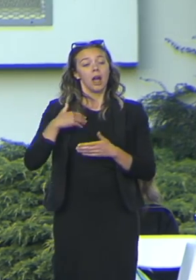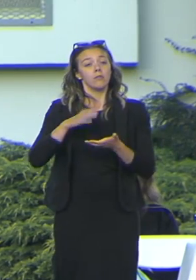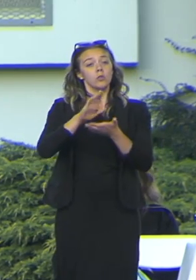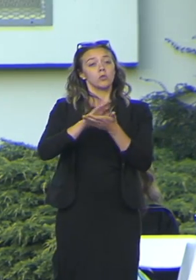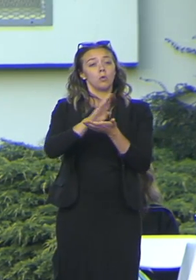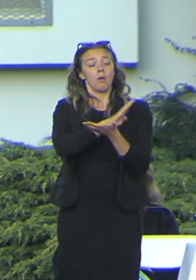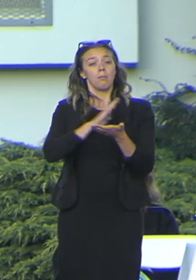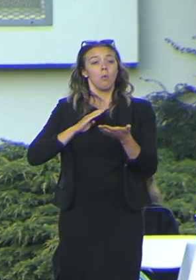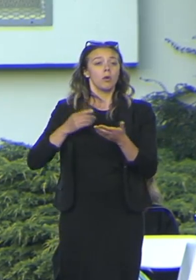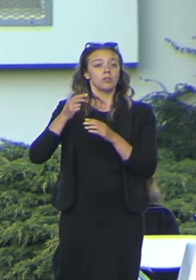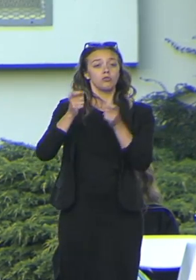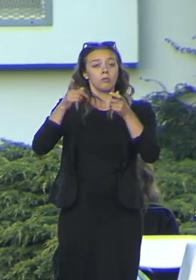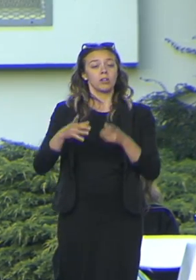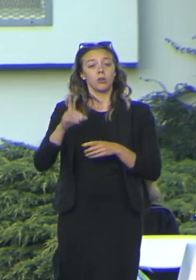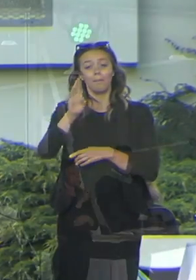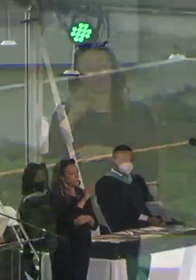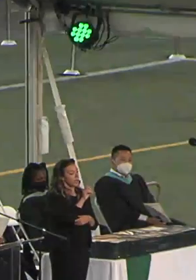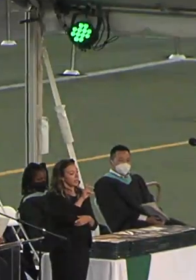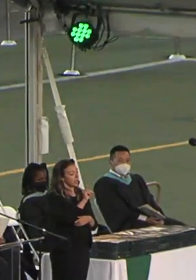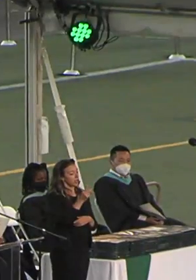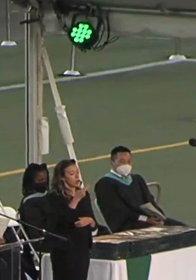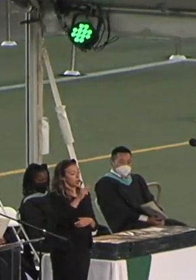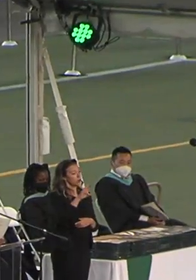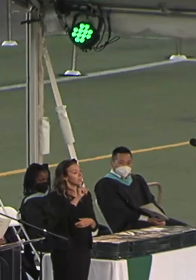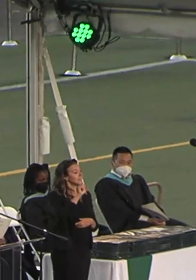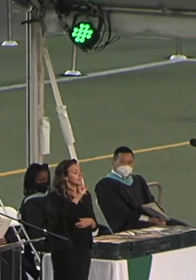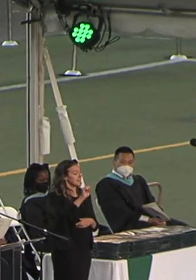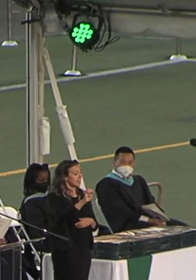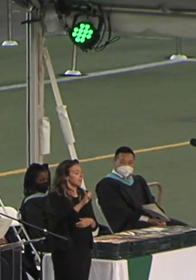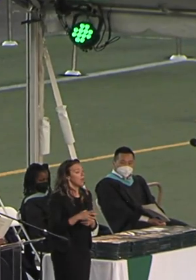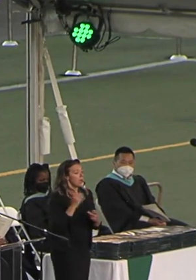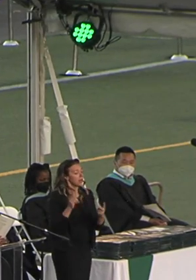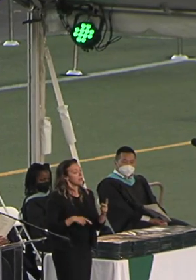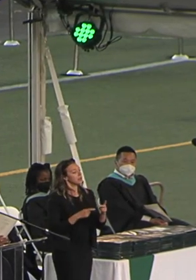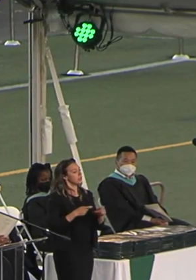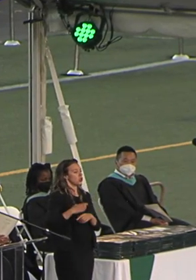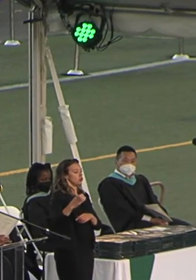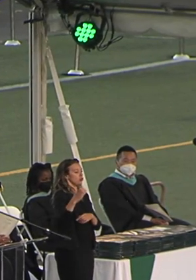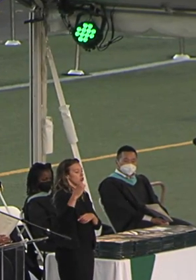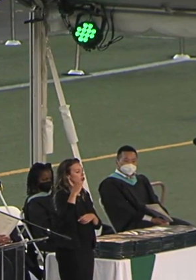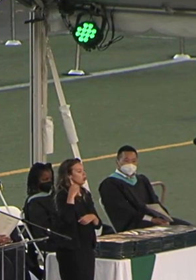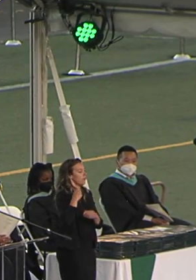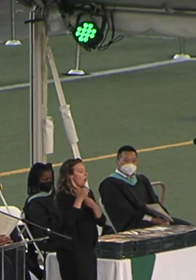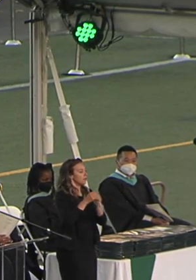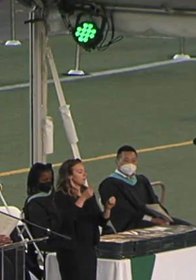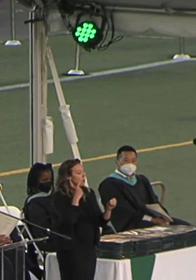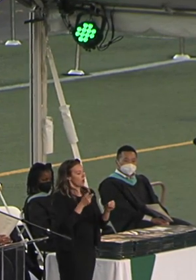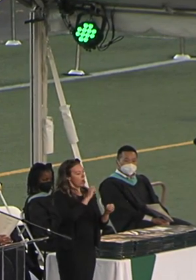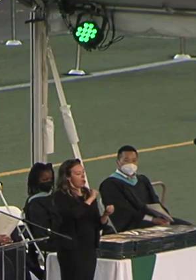Brandon Hersey and the Chief of the Office of African-American Male Achievement Dr. Mia Williams.